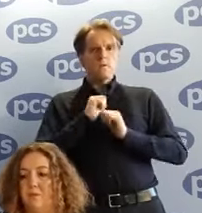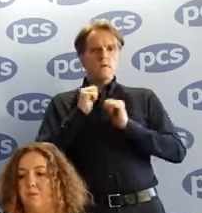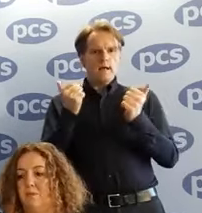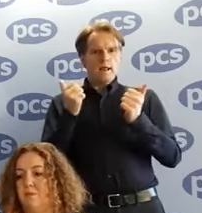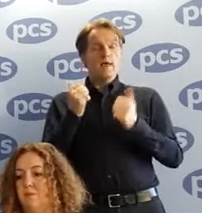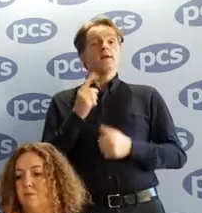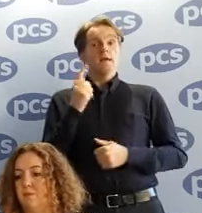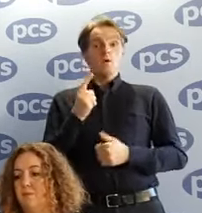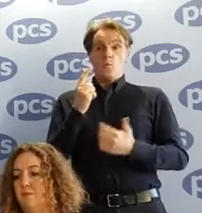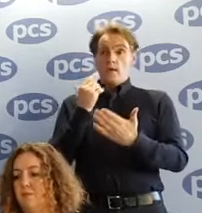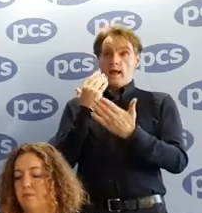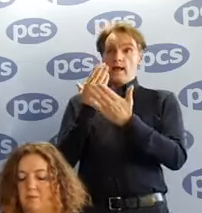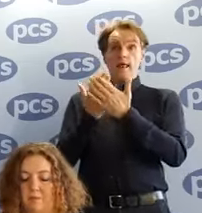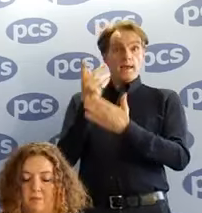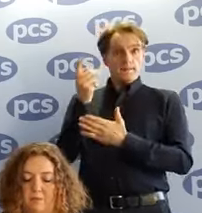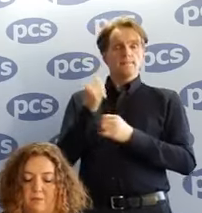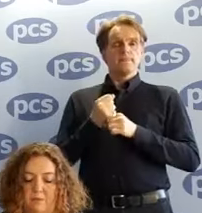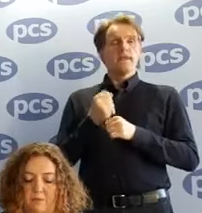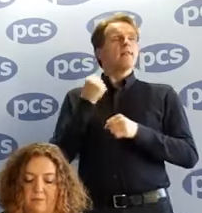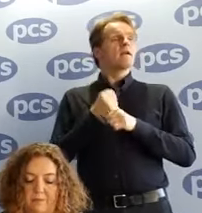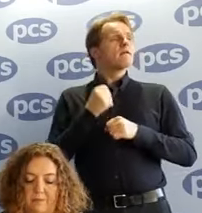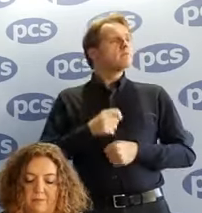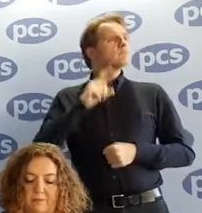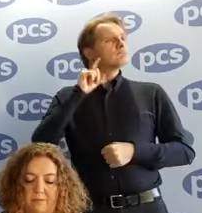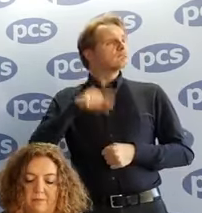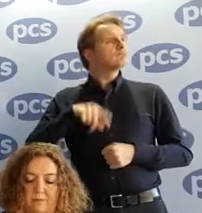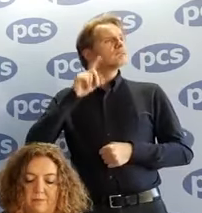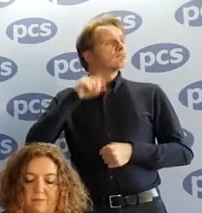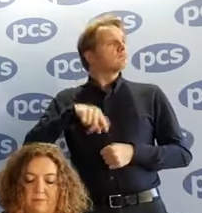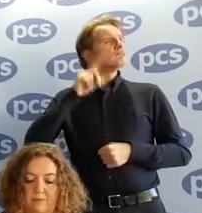the pay claim for many weeks and we had to mount a campaign just to get them to